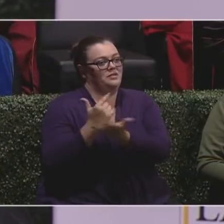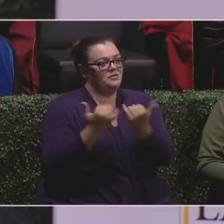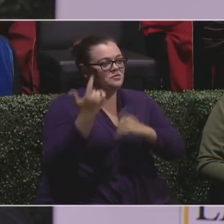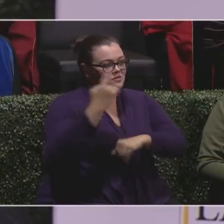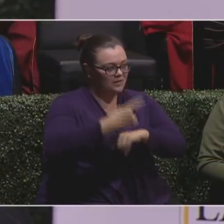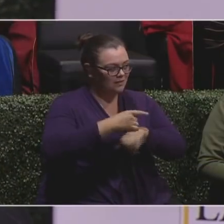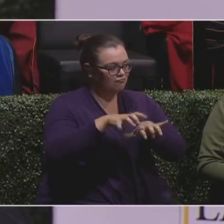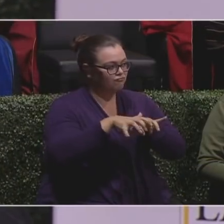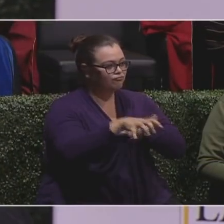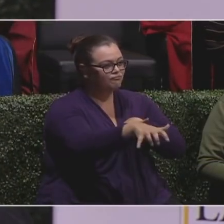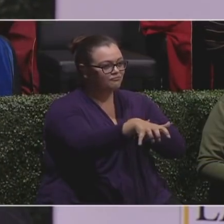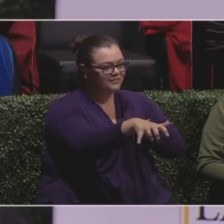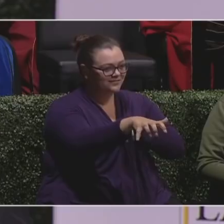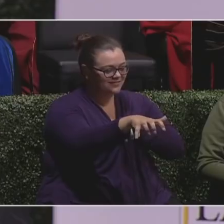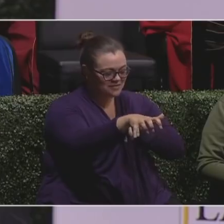BUENES TARDES!